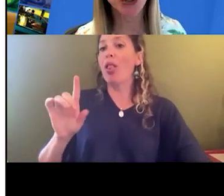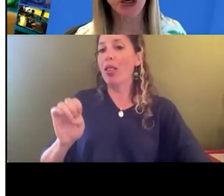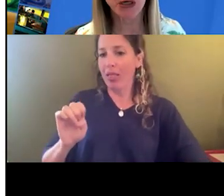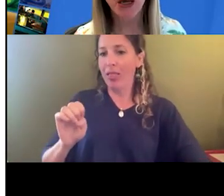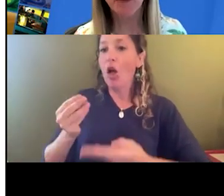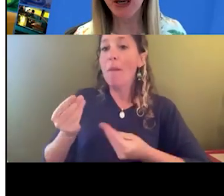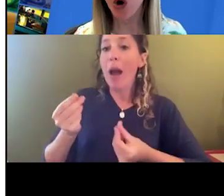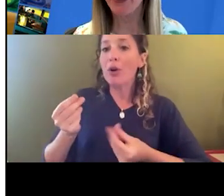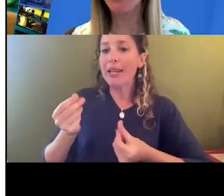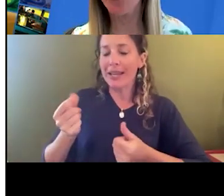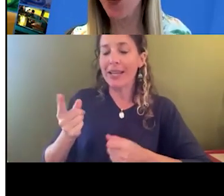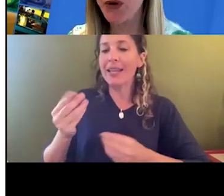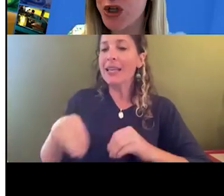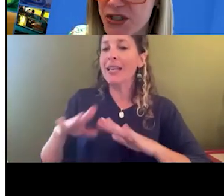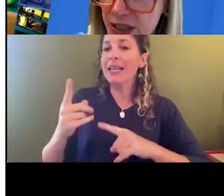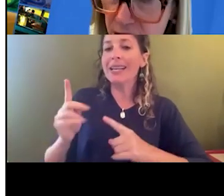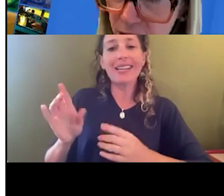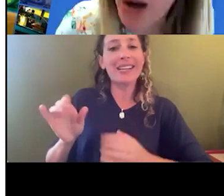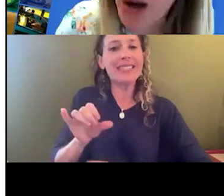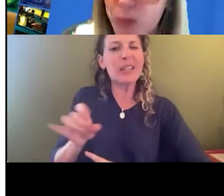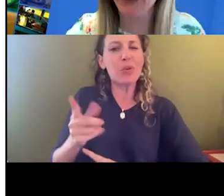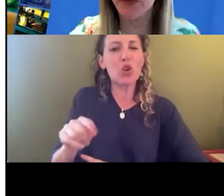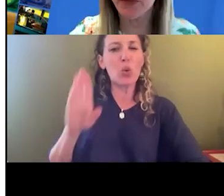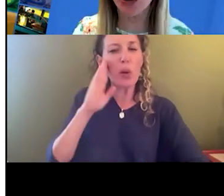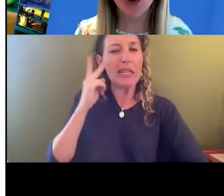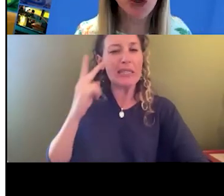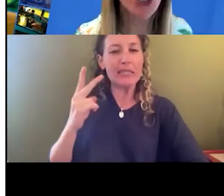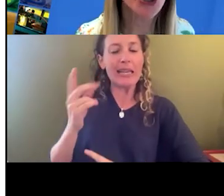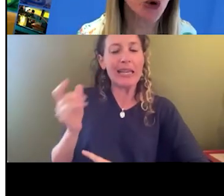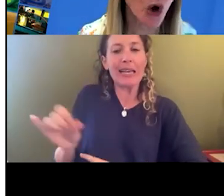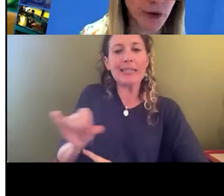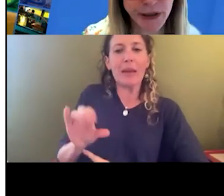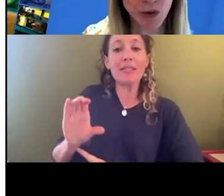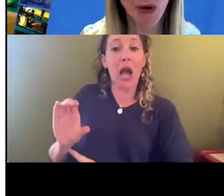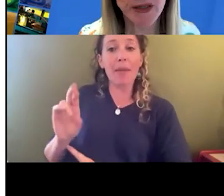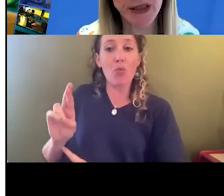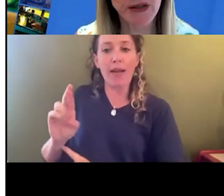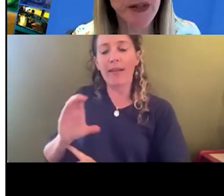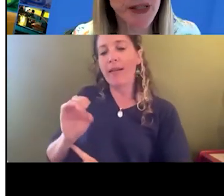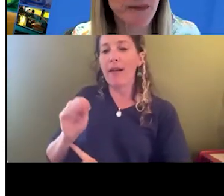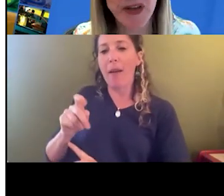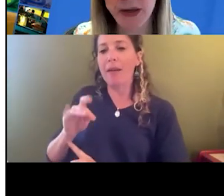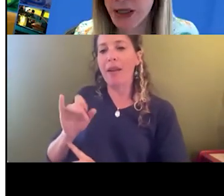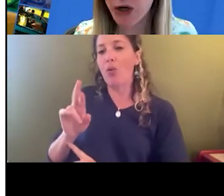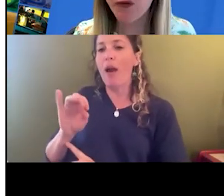see because of what we just did to copyrighted material. You're also going to see the same things here,